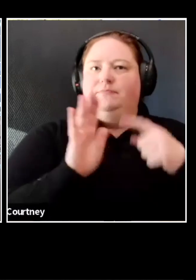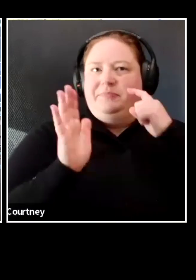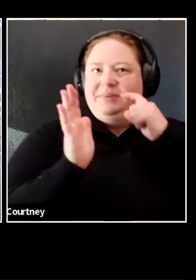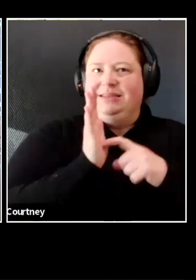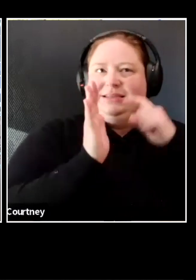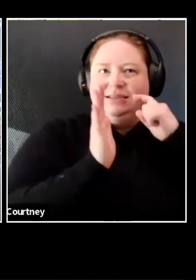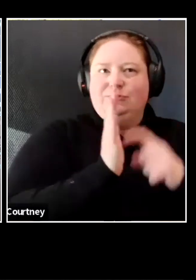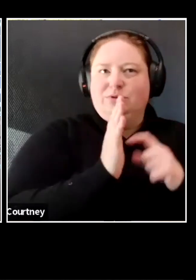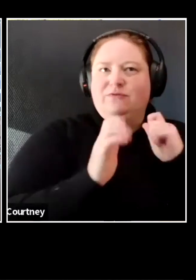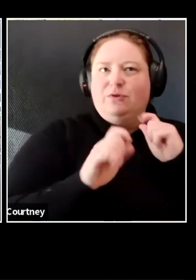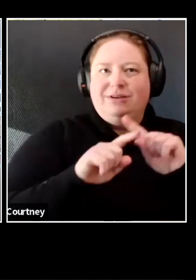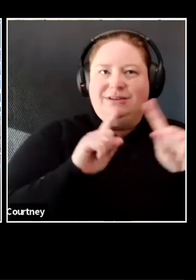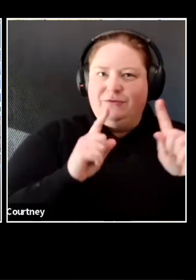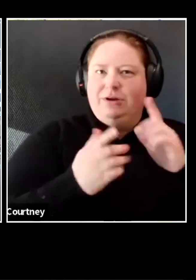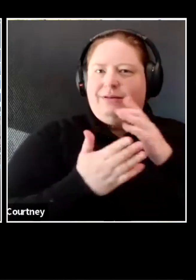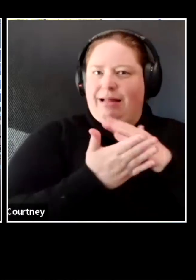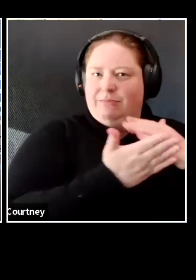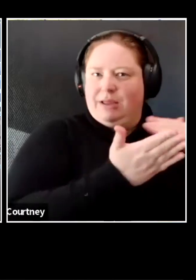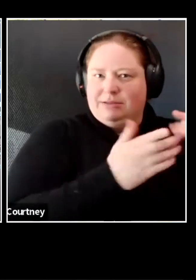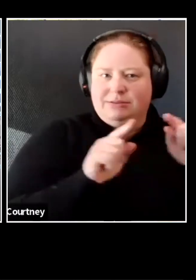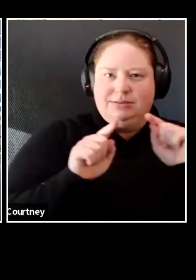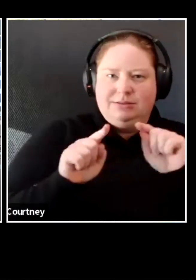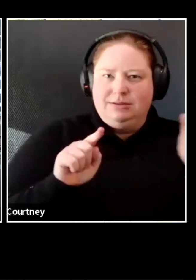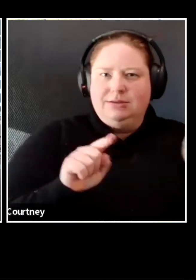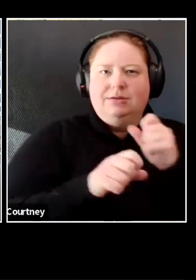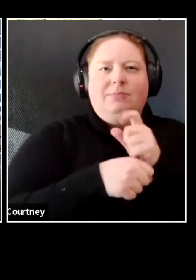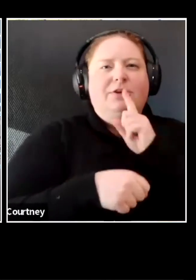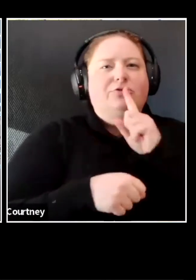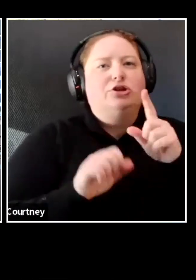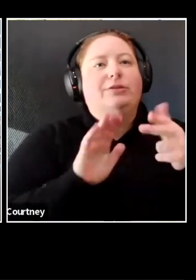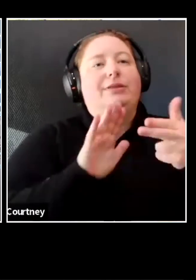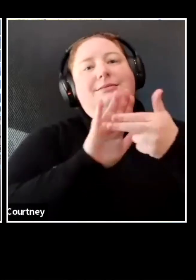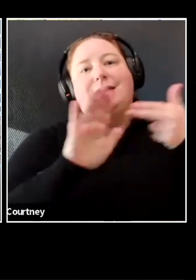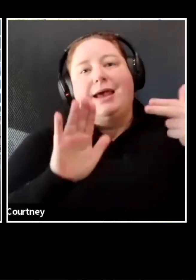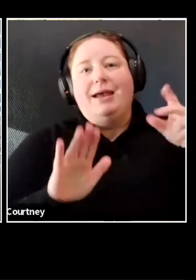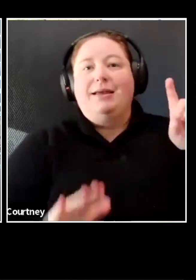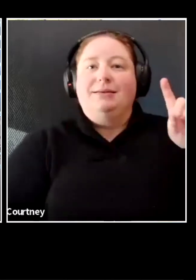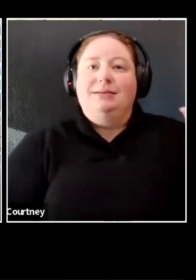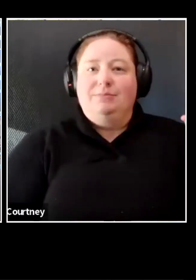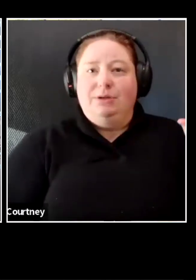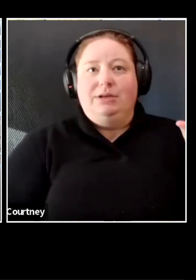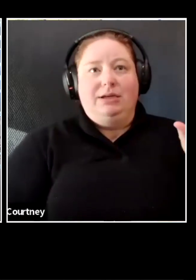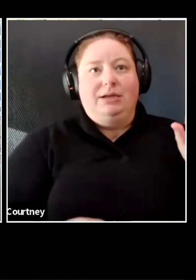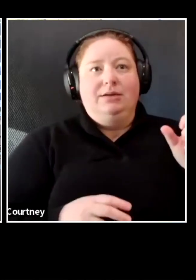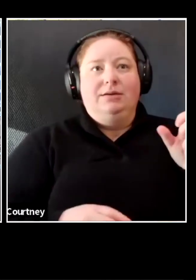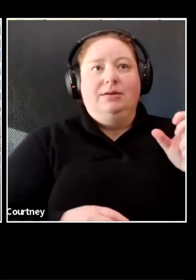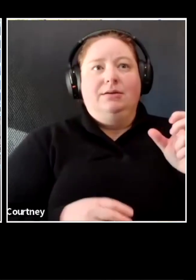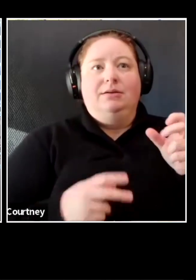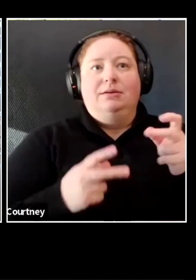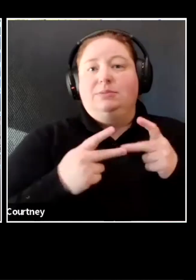So making sure that they tag a disability spot as you know typical disability spot versus van